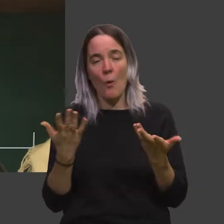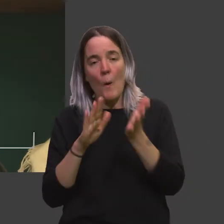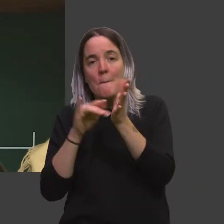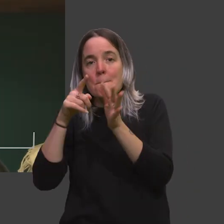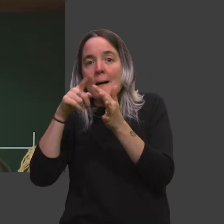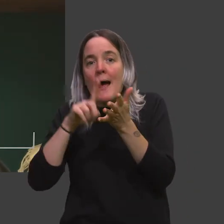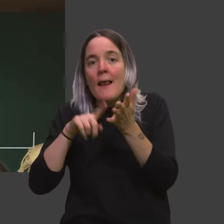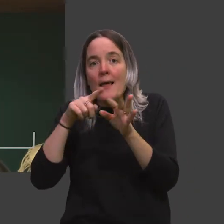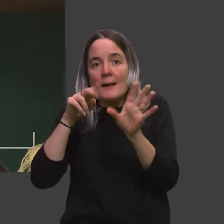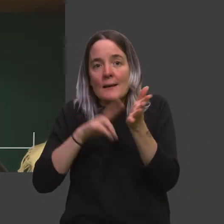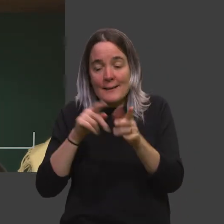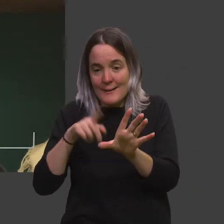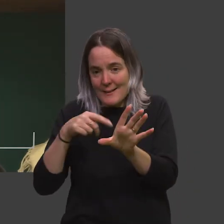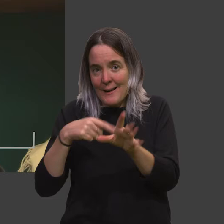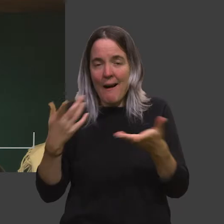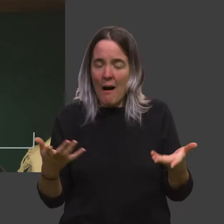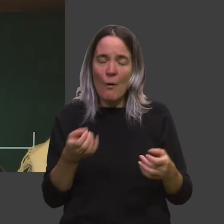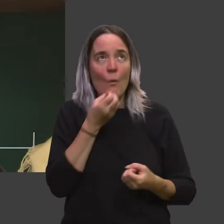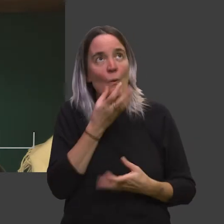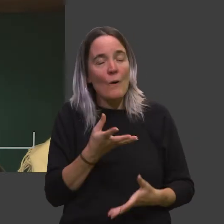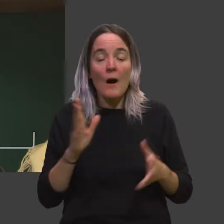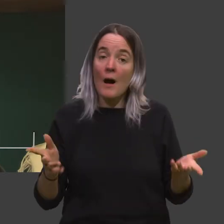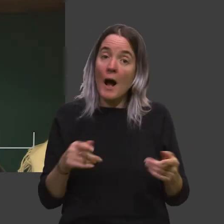And the flowers. Welsh names for flowers are incredible.